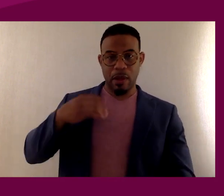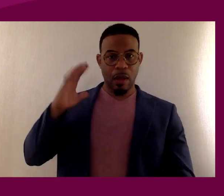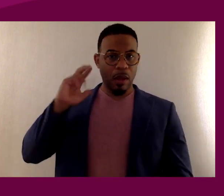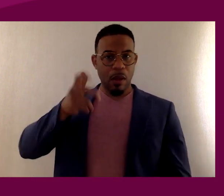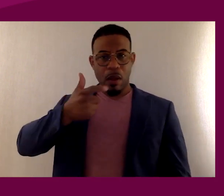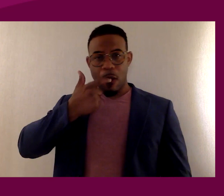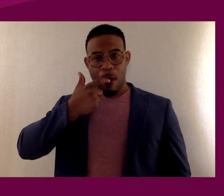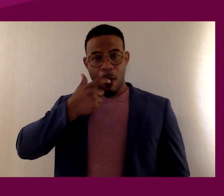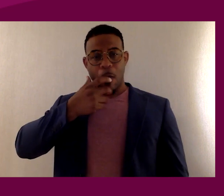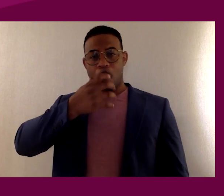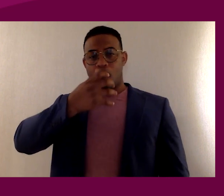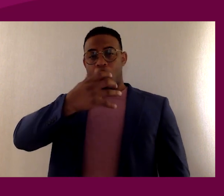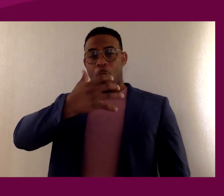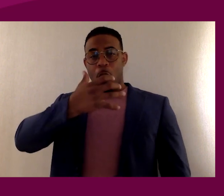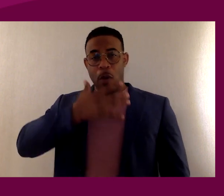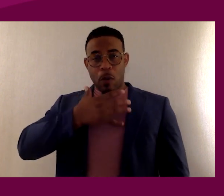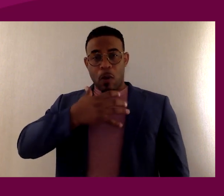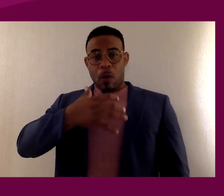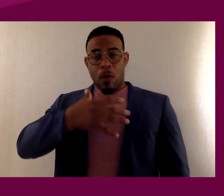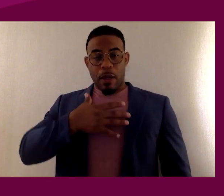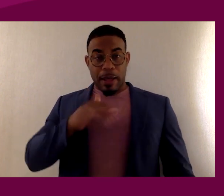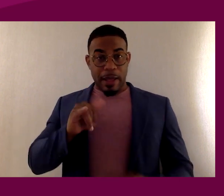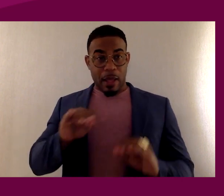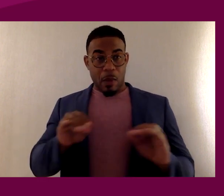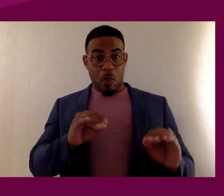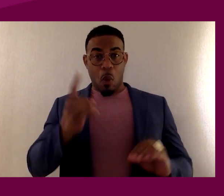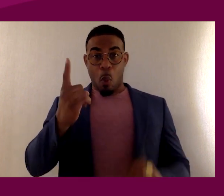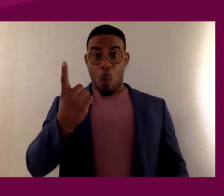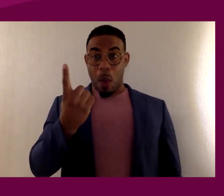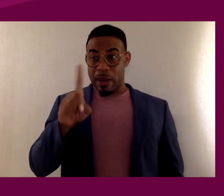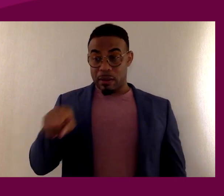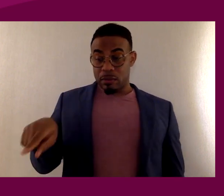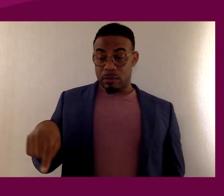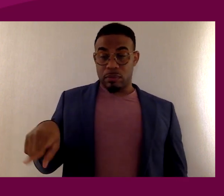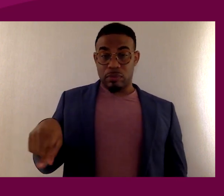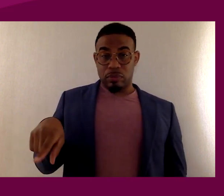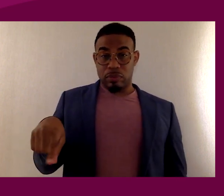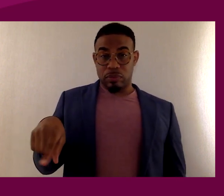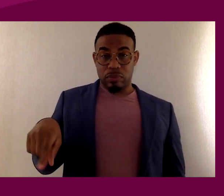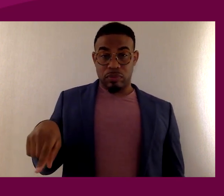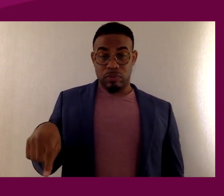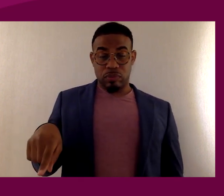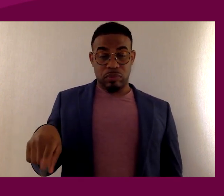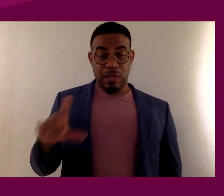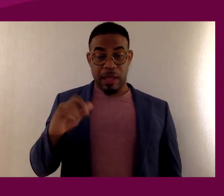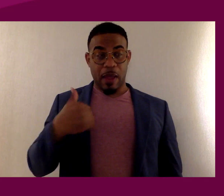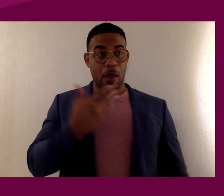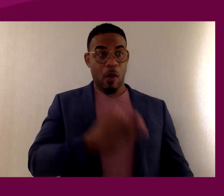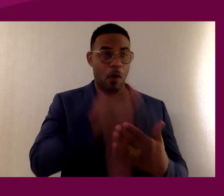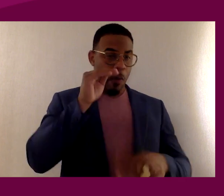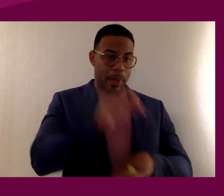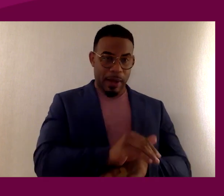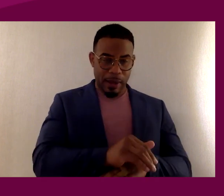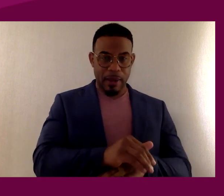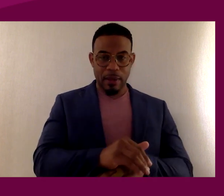and he is always got a respirator in his mouth, and he basically could move one finger and he